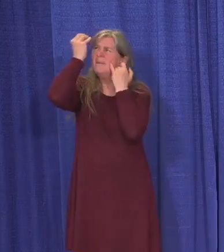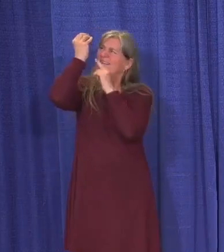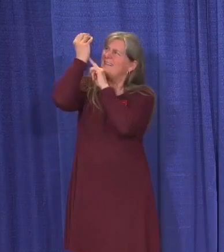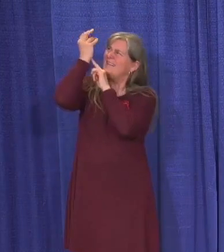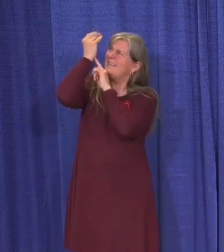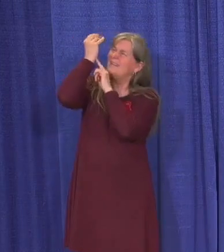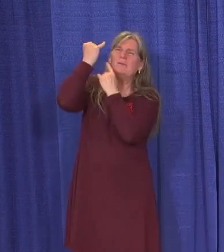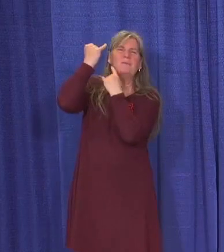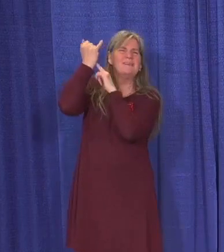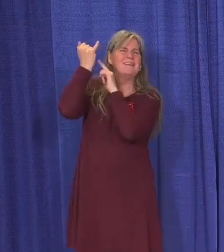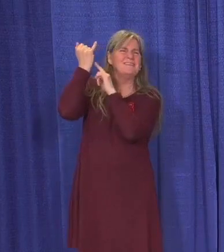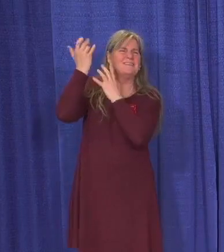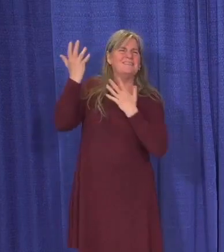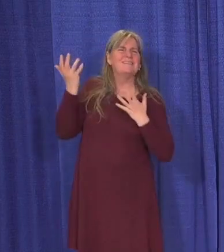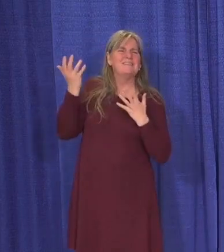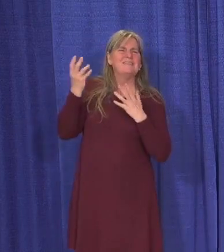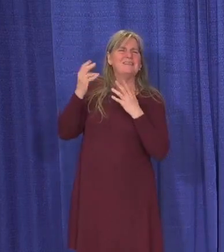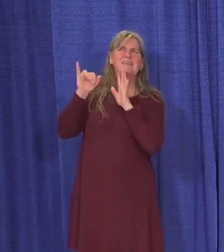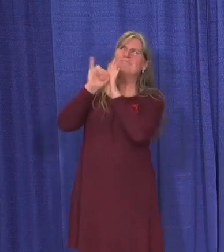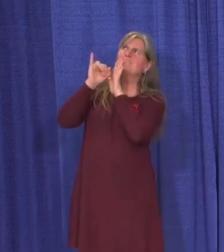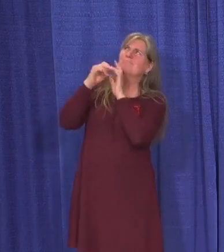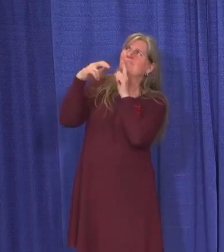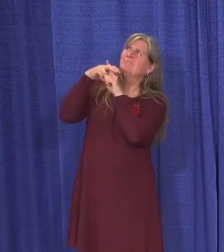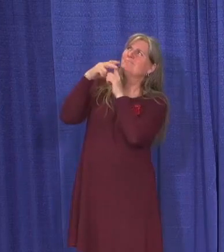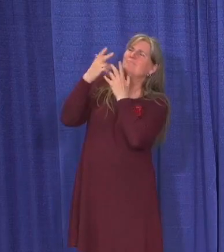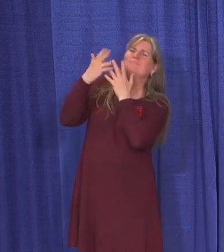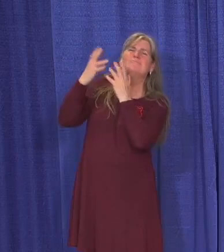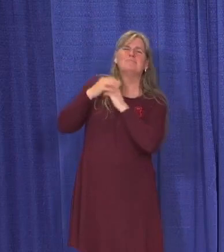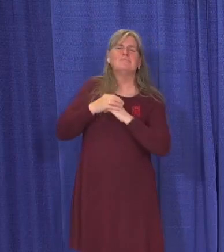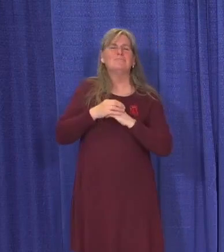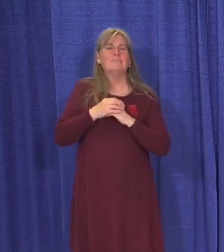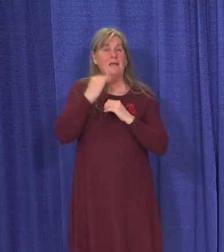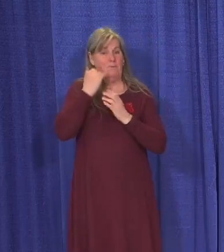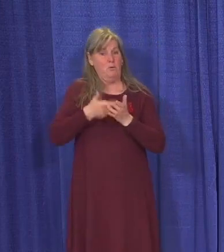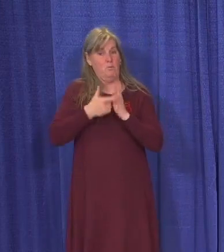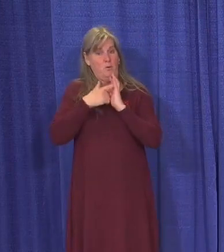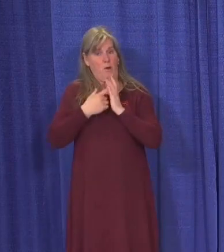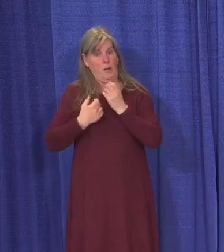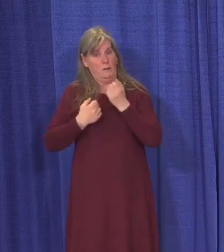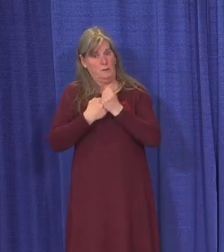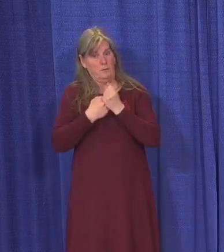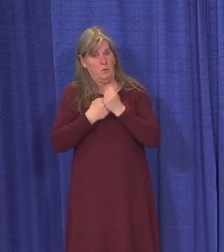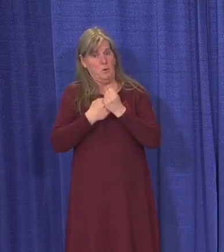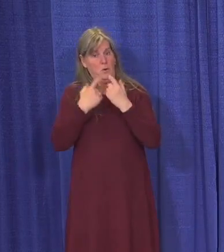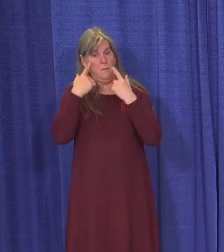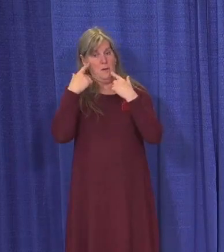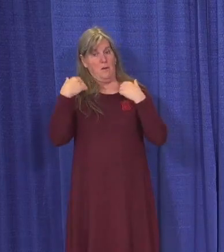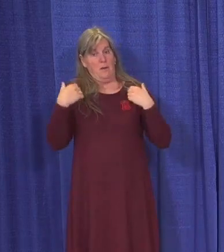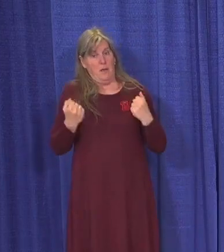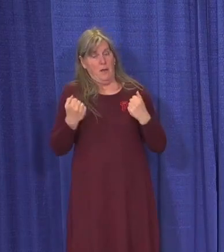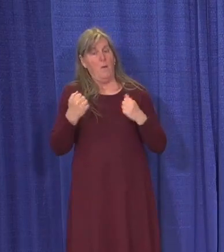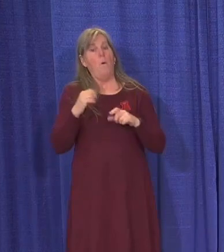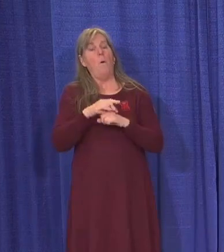feeling. You could take a few seconds during the day to check in with yourself and ask yourself